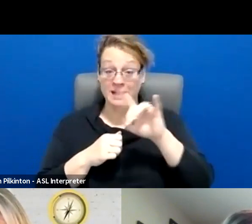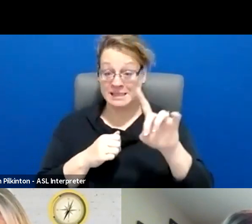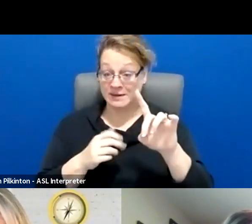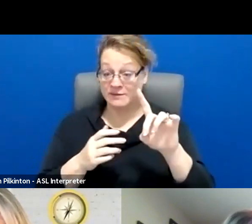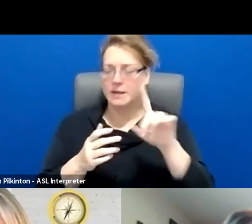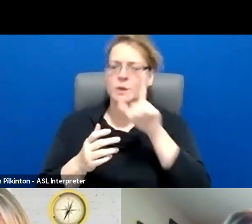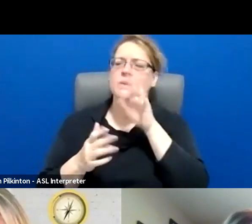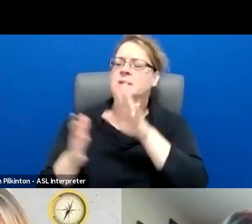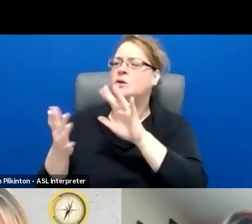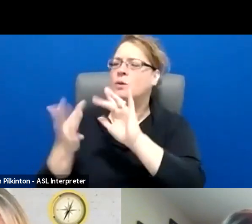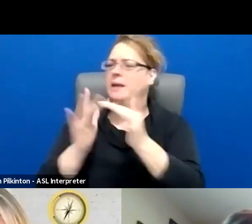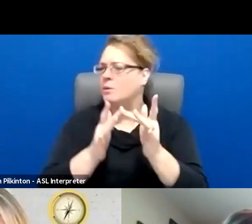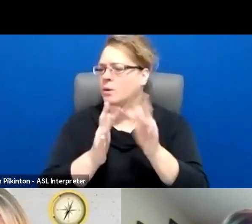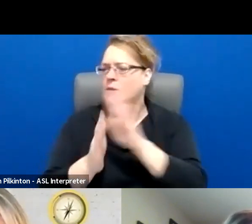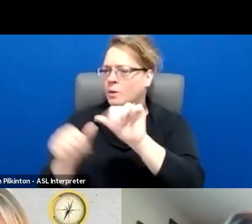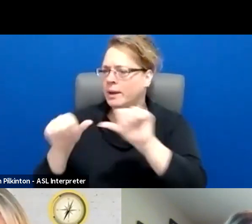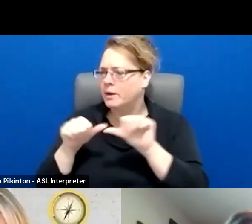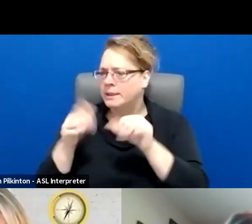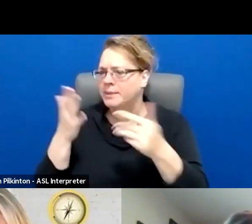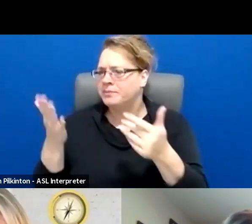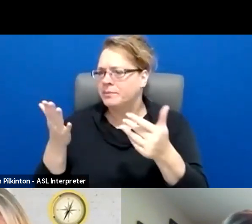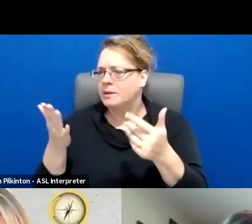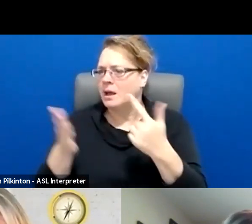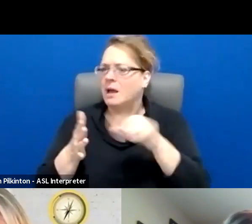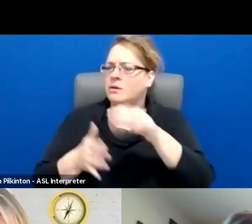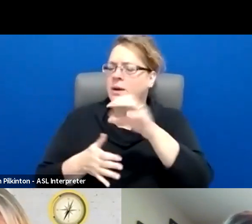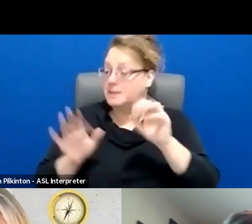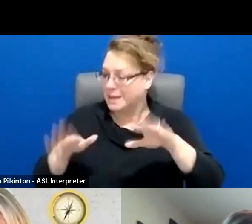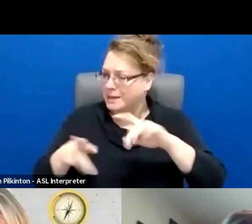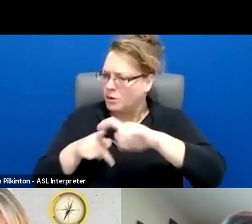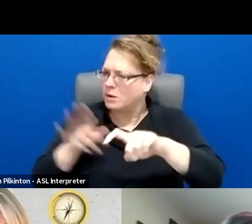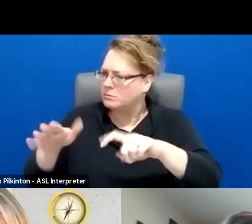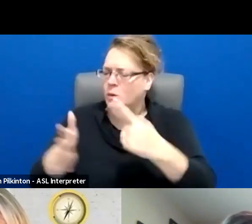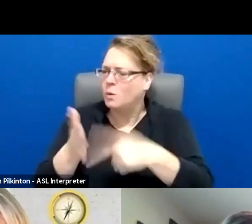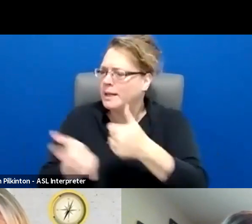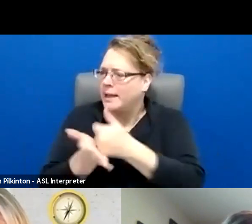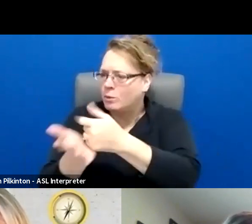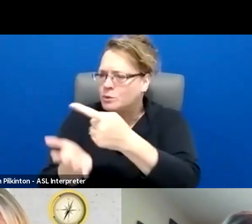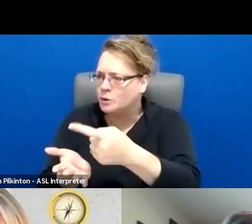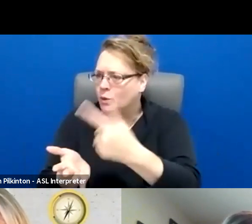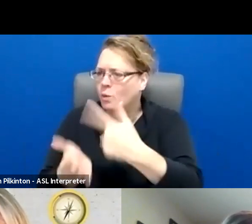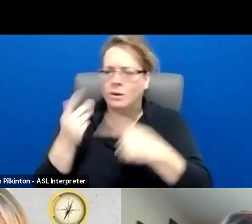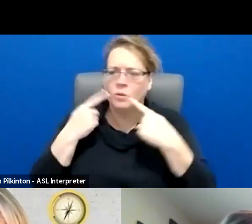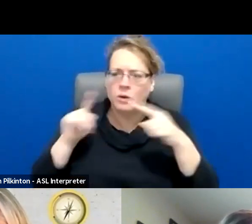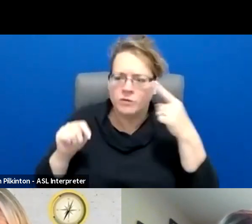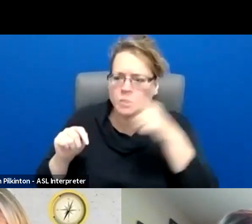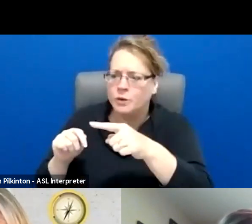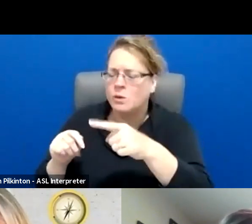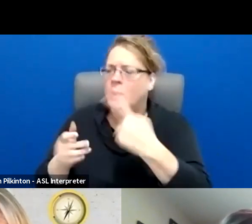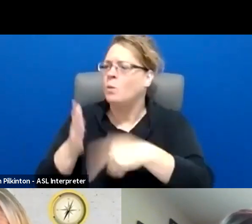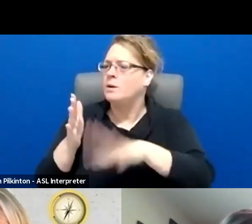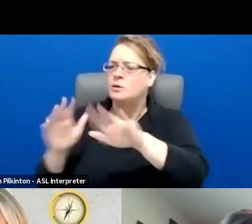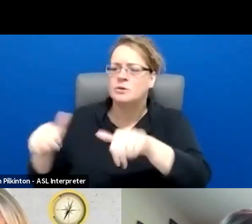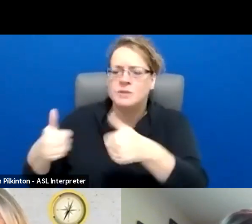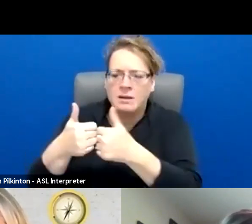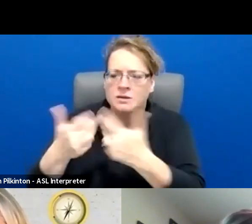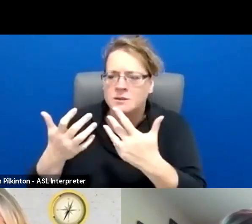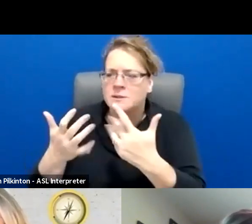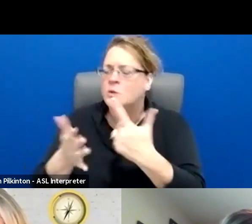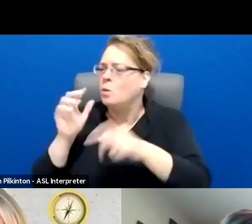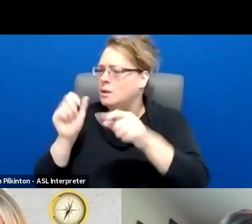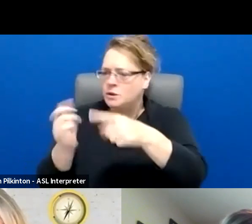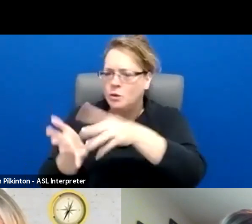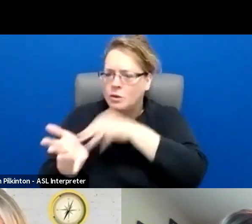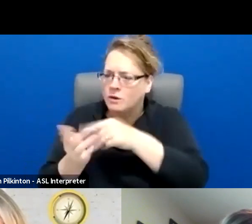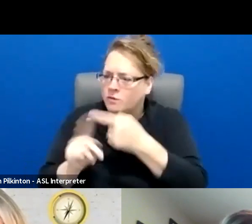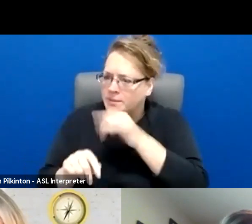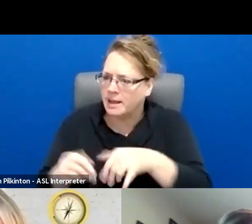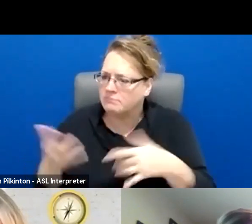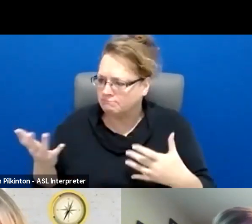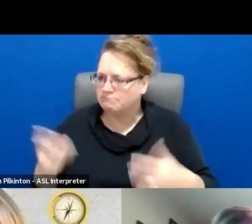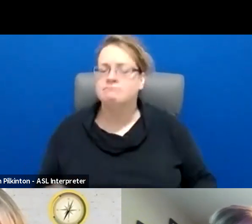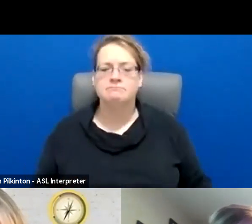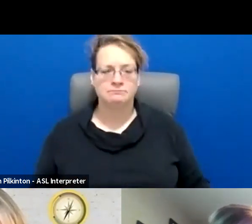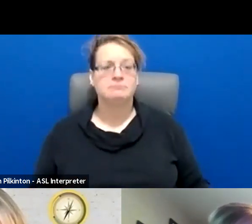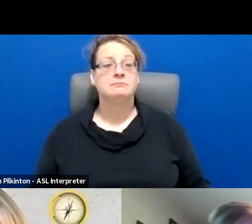We want to share.